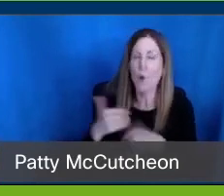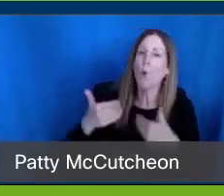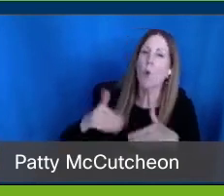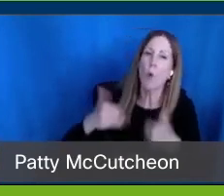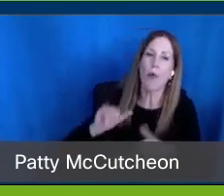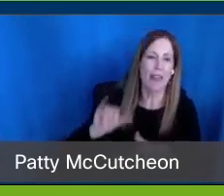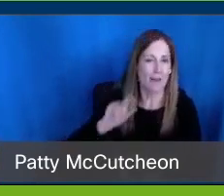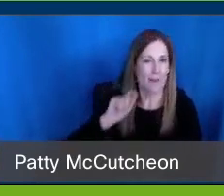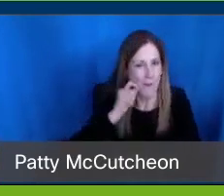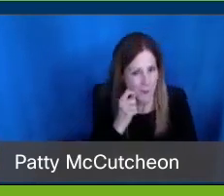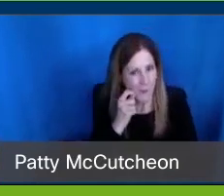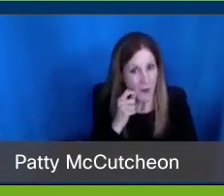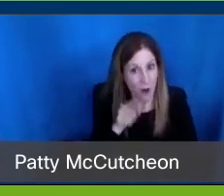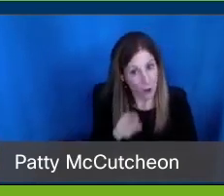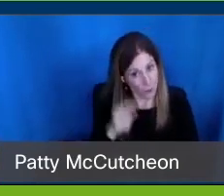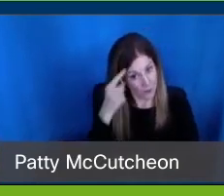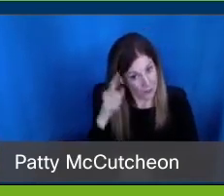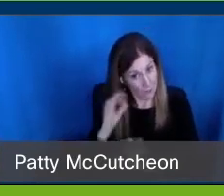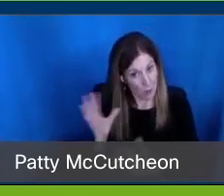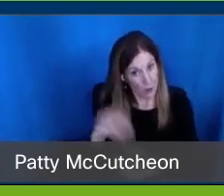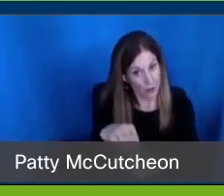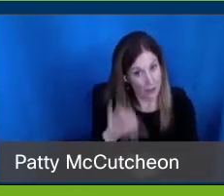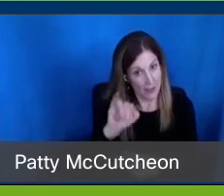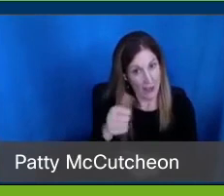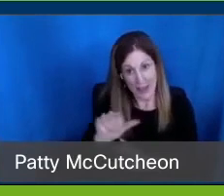Are you looking to integrate the app with any other AI, or future-based technologies?